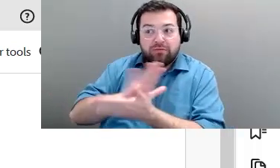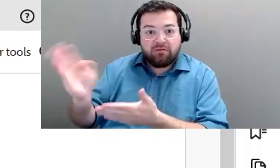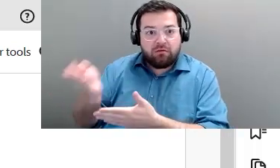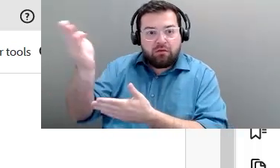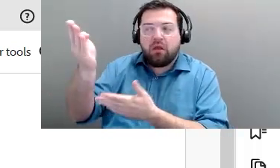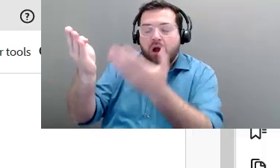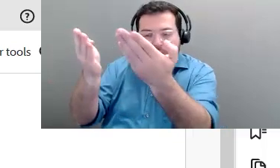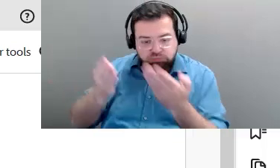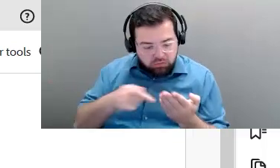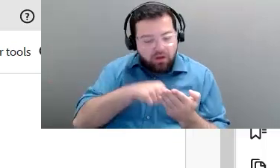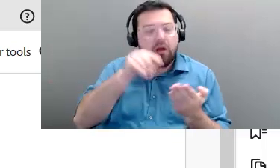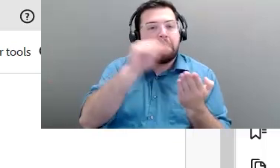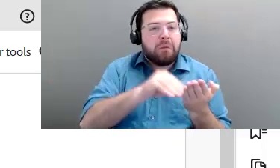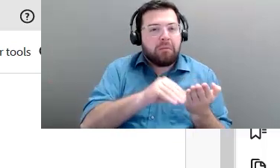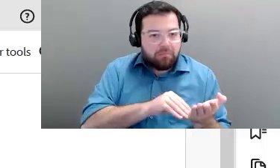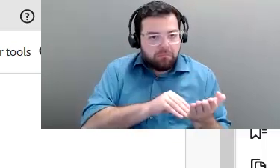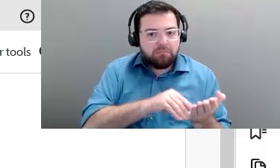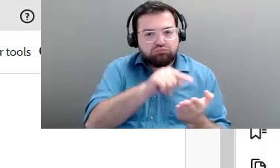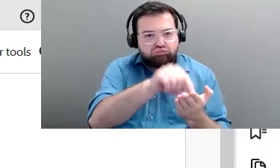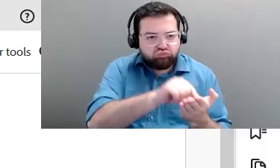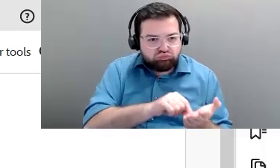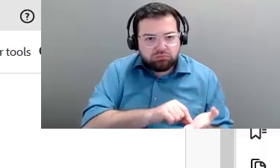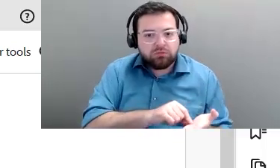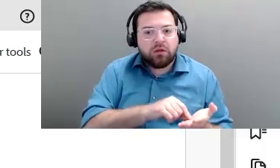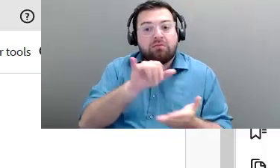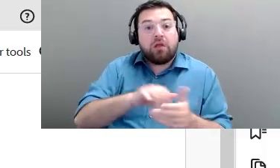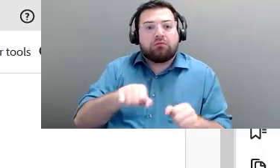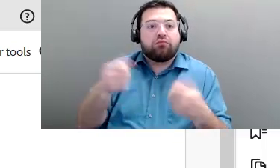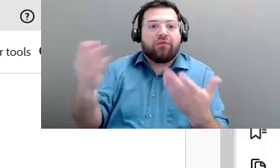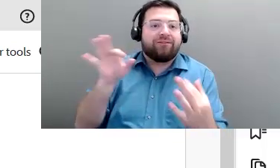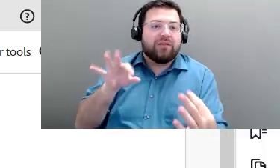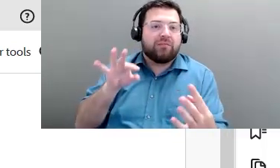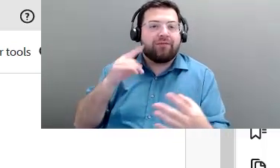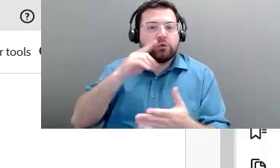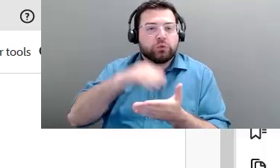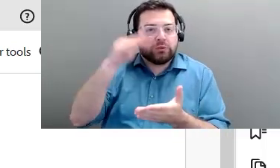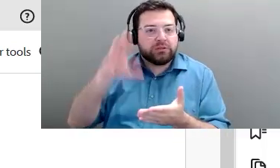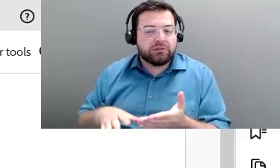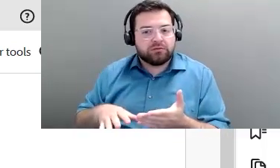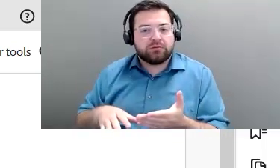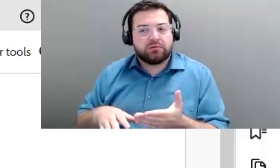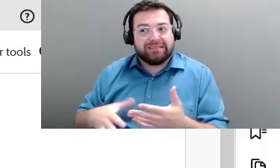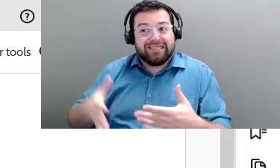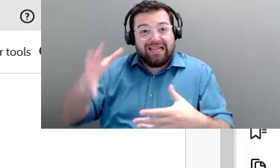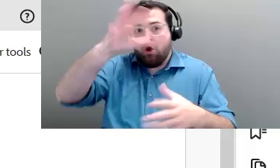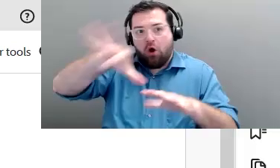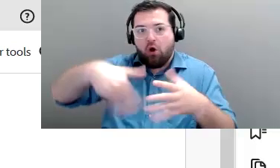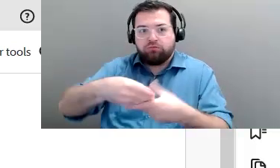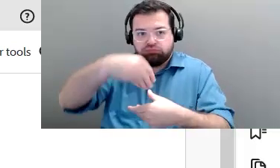So those are all ways that you can give feedback within Canvas so that it's documented.